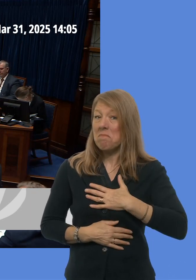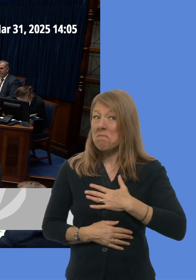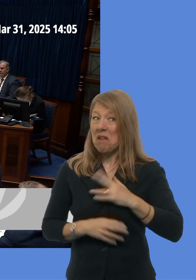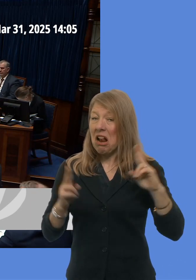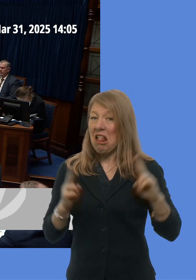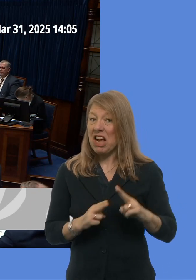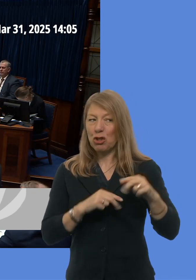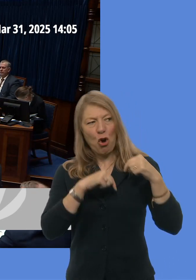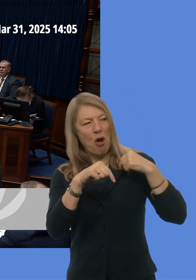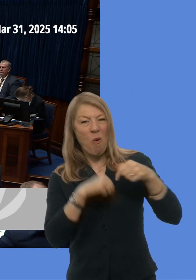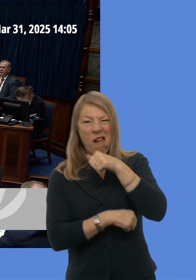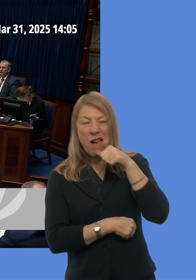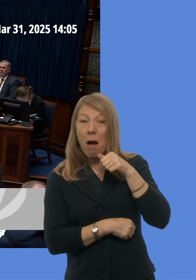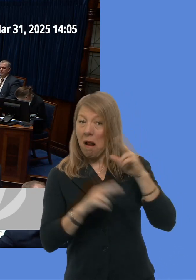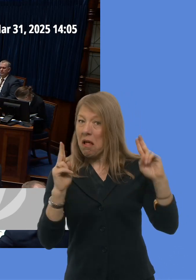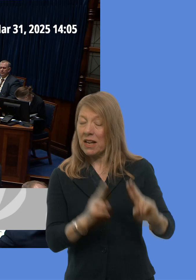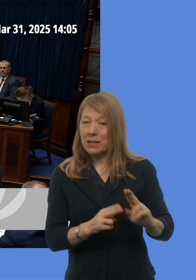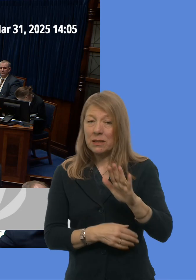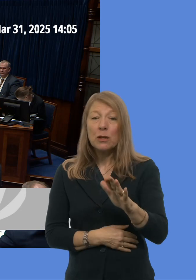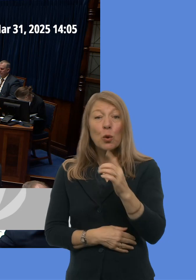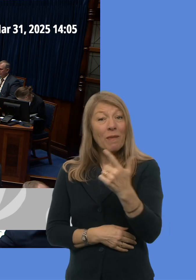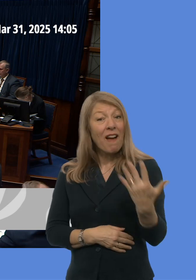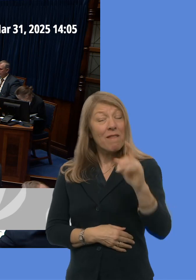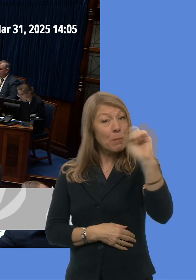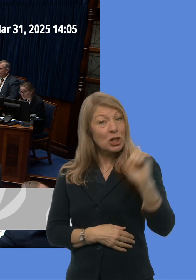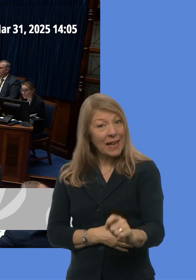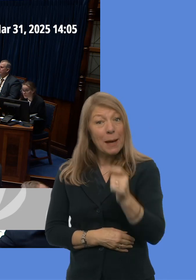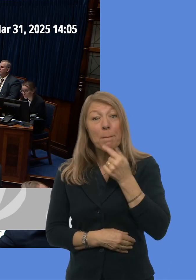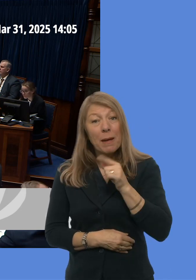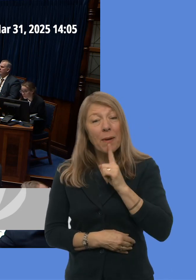There was a 25% increase in individuals feeling that their communities are now more resilient